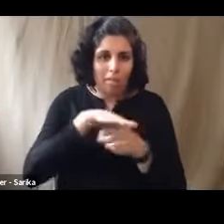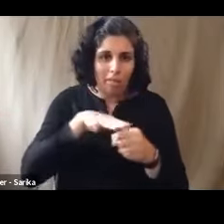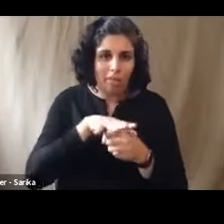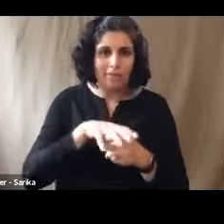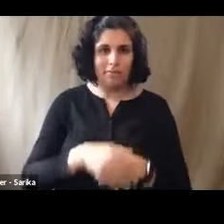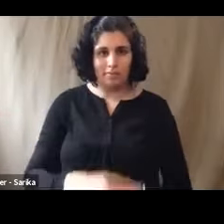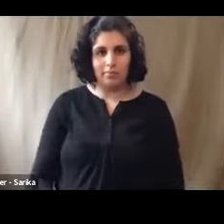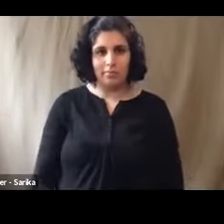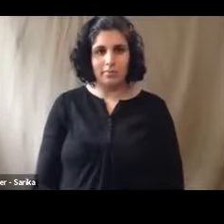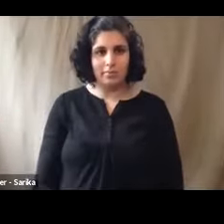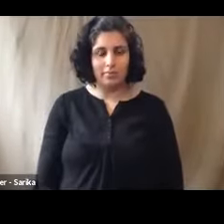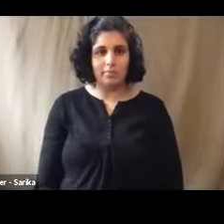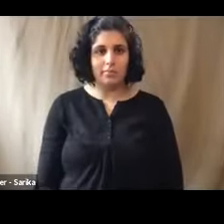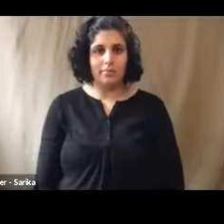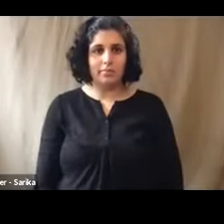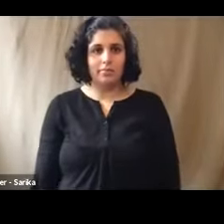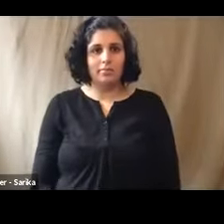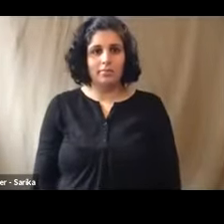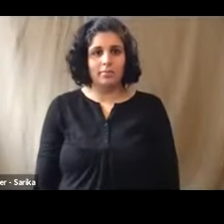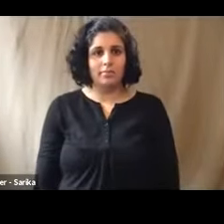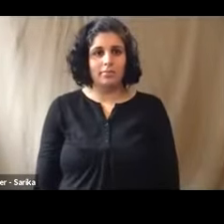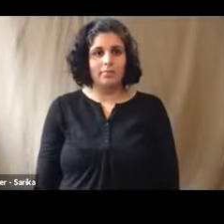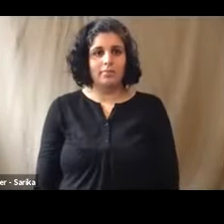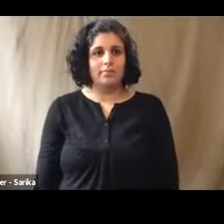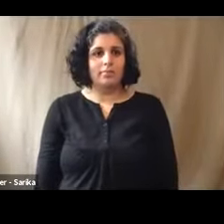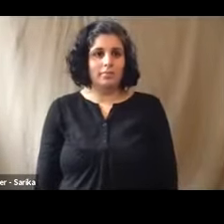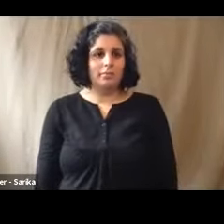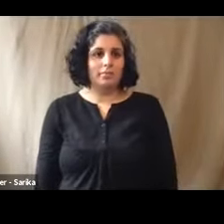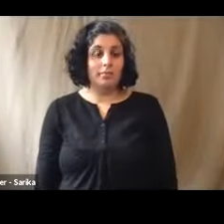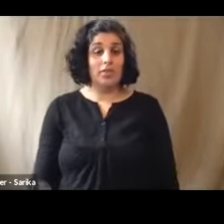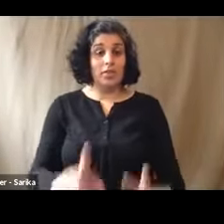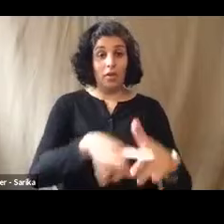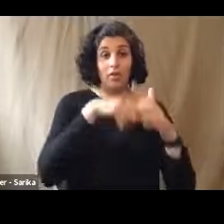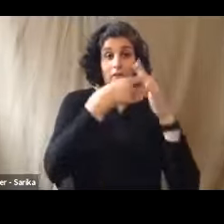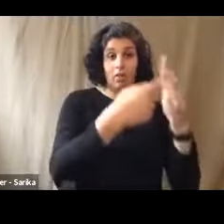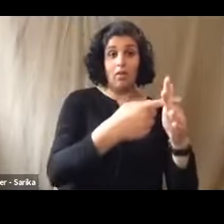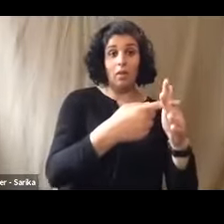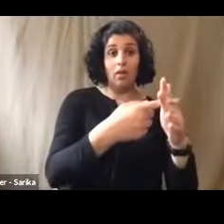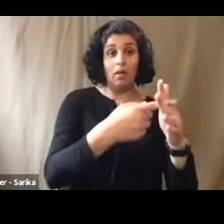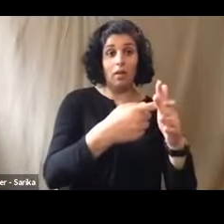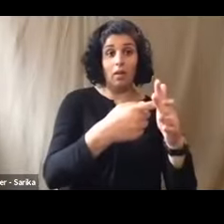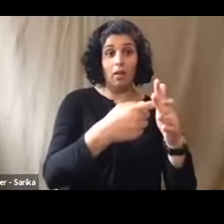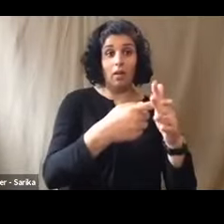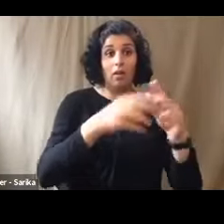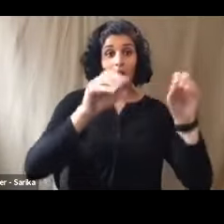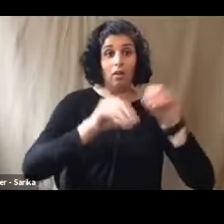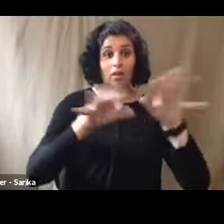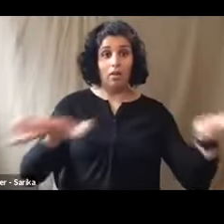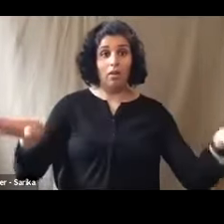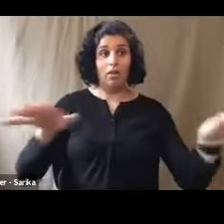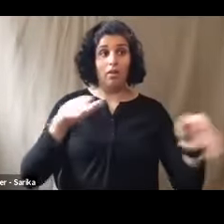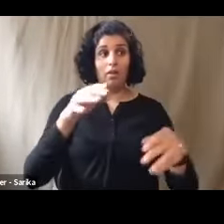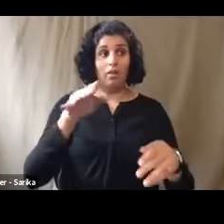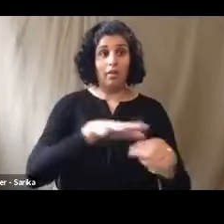Yeah, in the beginning of the pandemic, I remember seeing some news from international